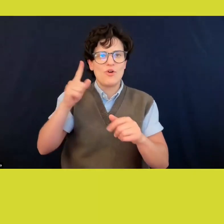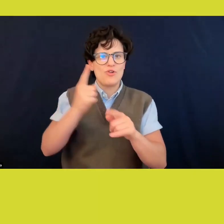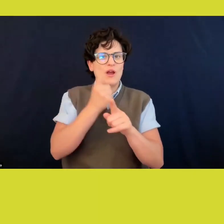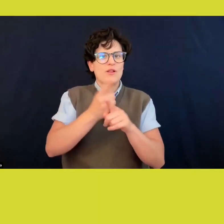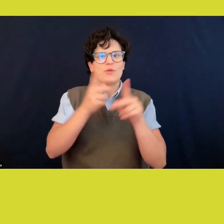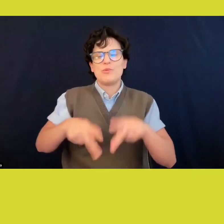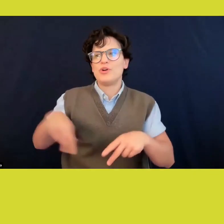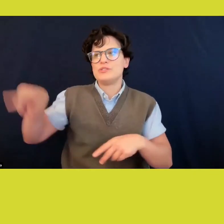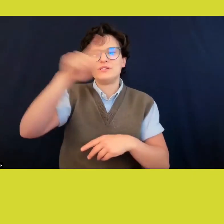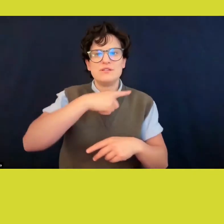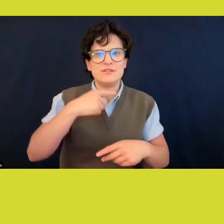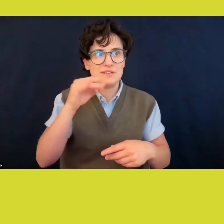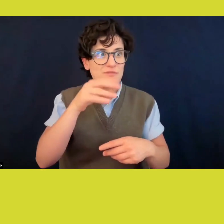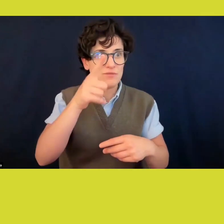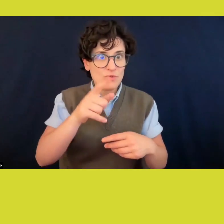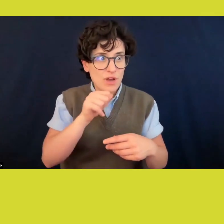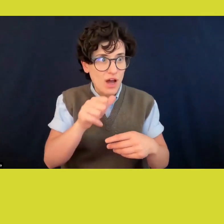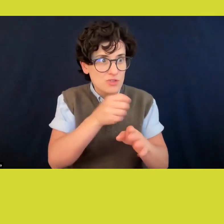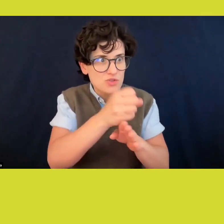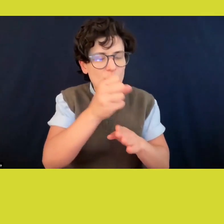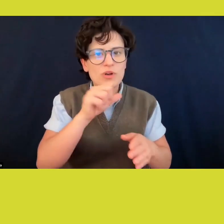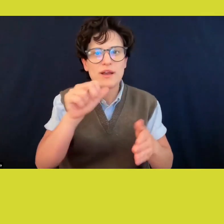Thank you for bringing that point out.